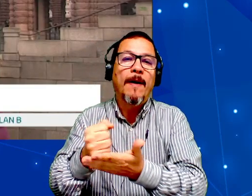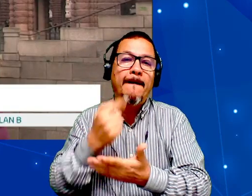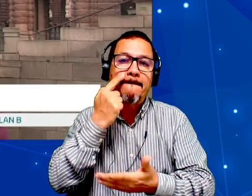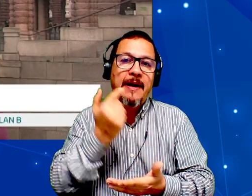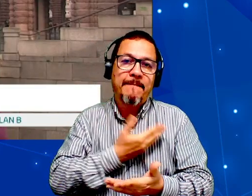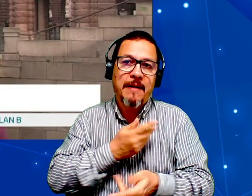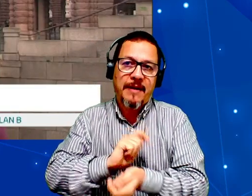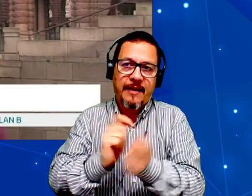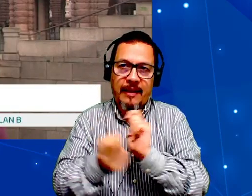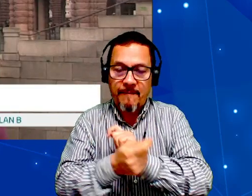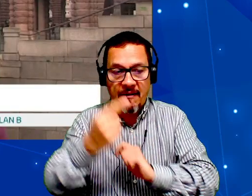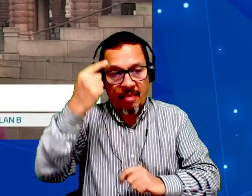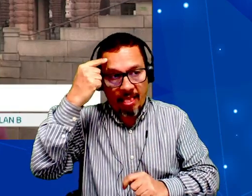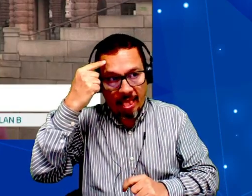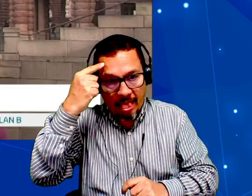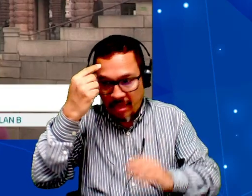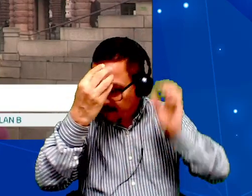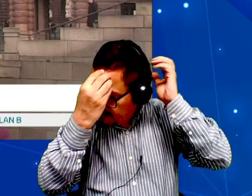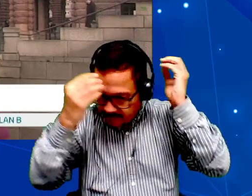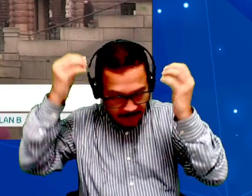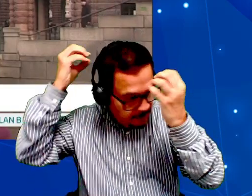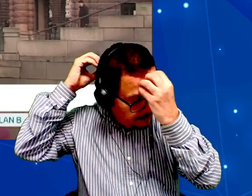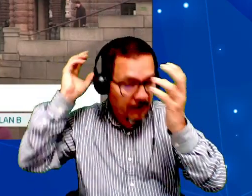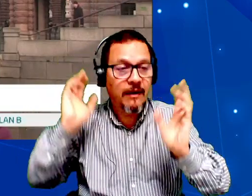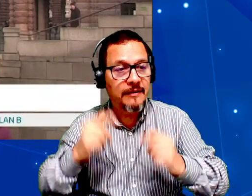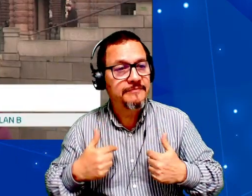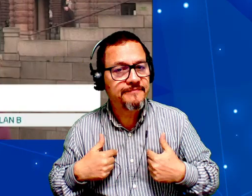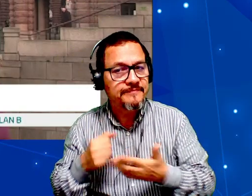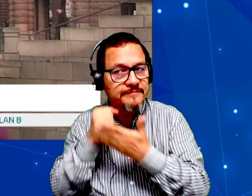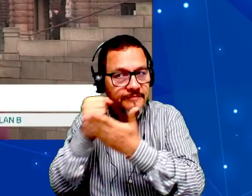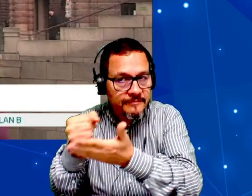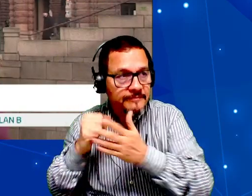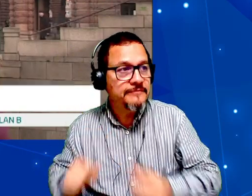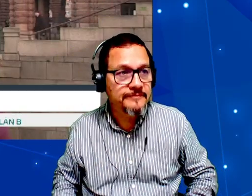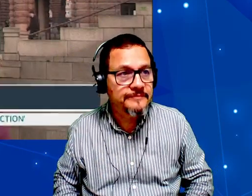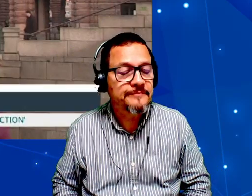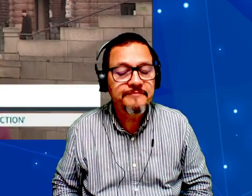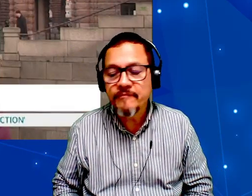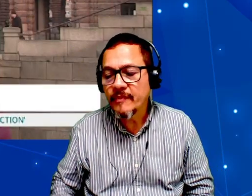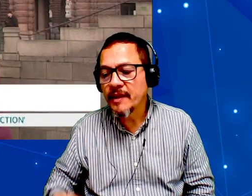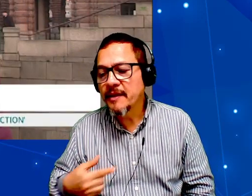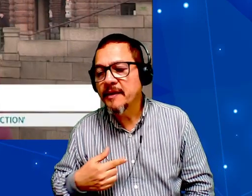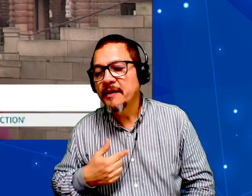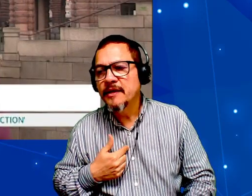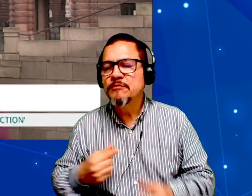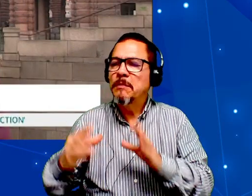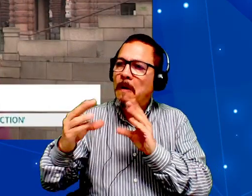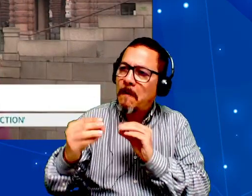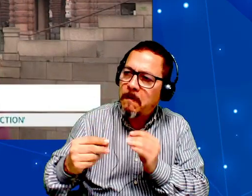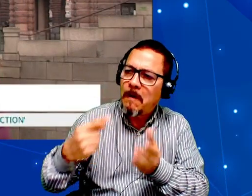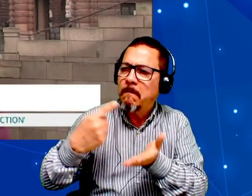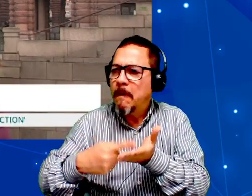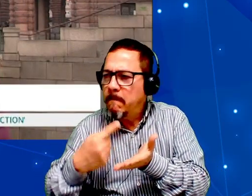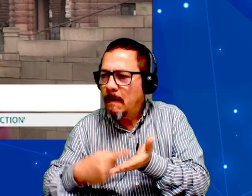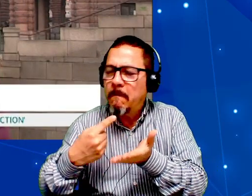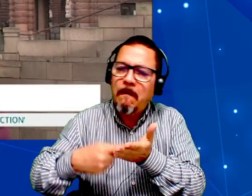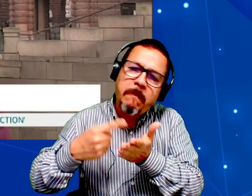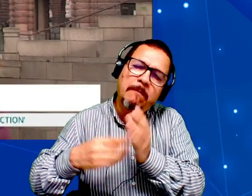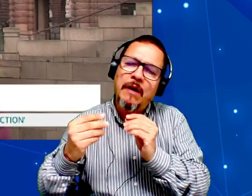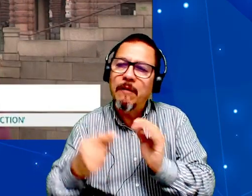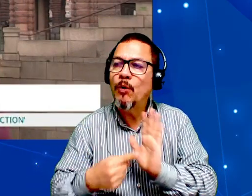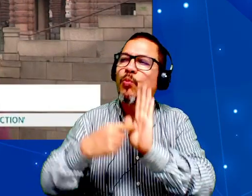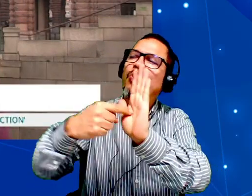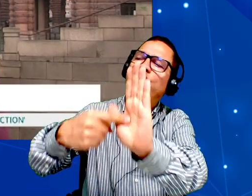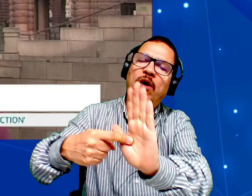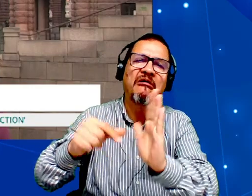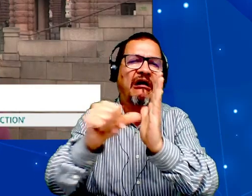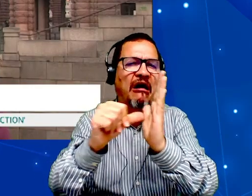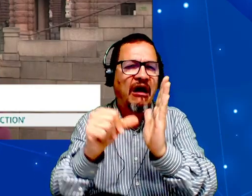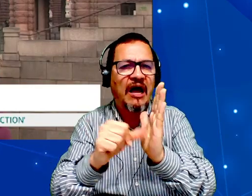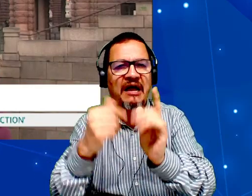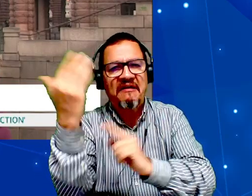their minds. I kept going on talking about this and showing them articles and films and books,